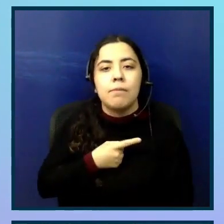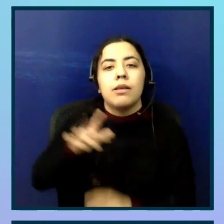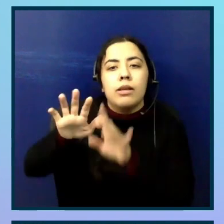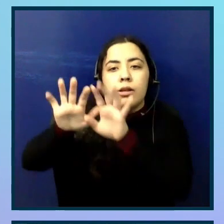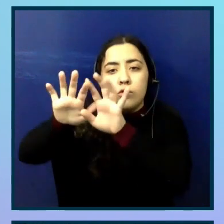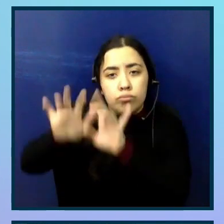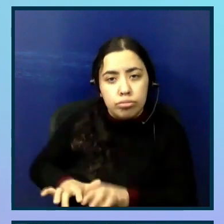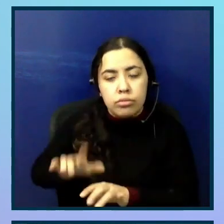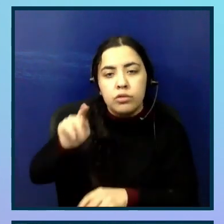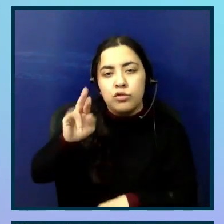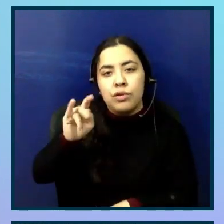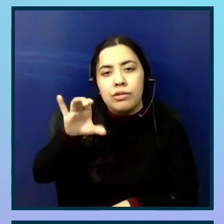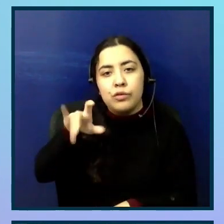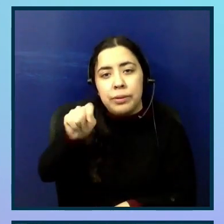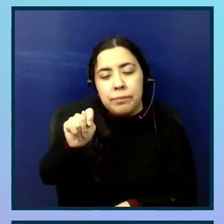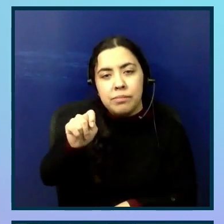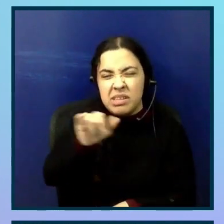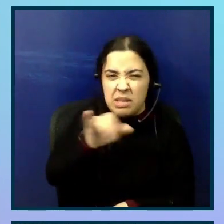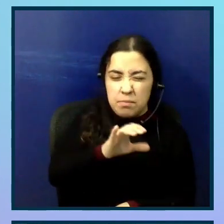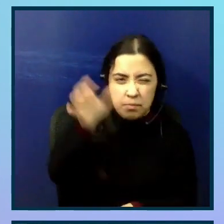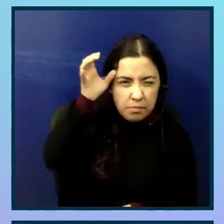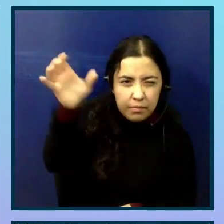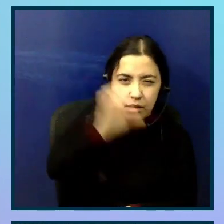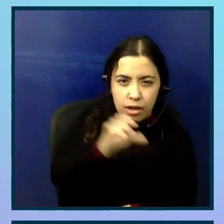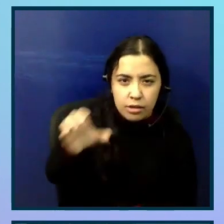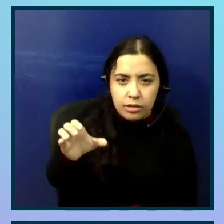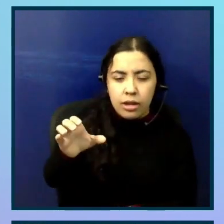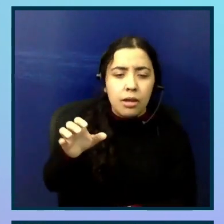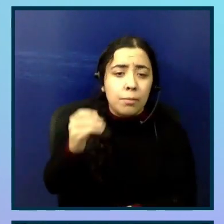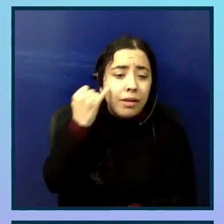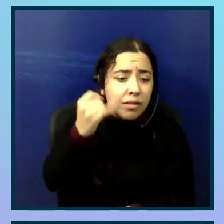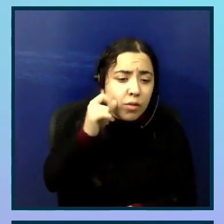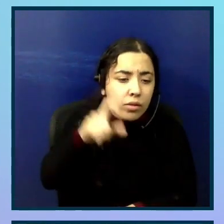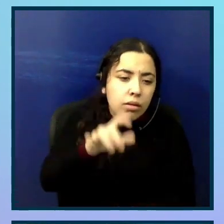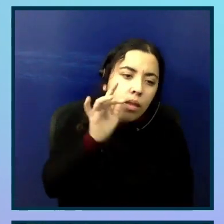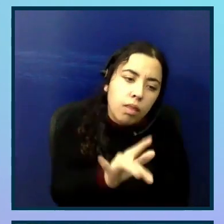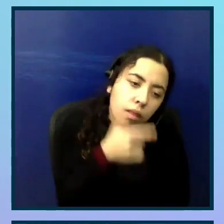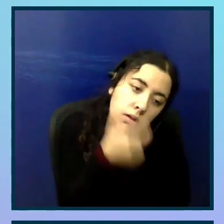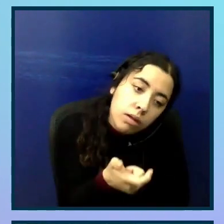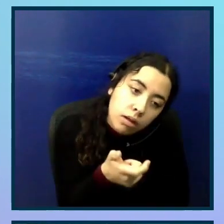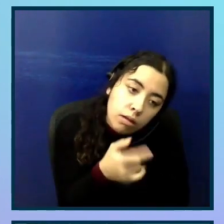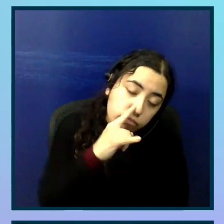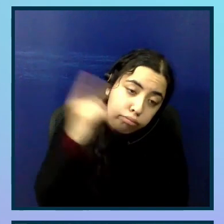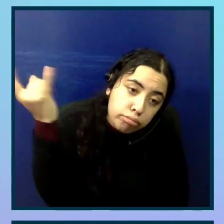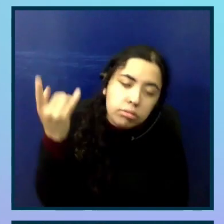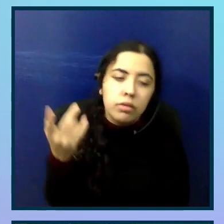without actually playing it for the times that you don't have time, or don't want to watch something in real time,